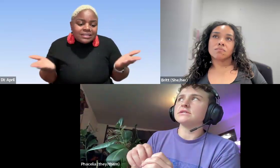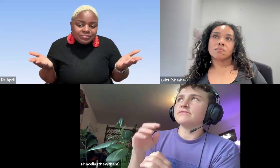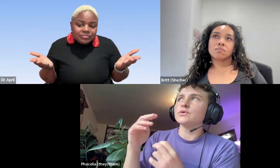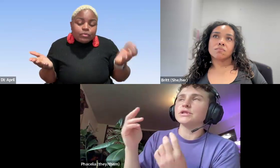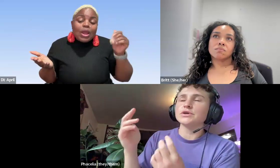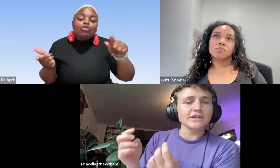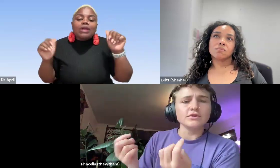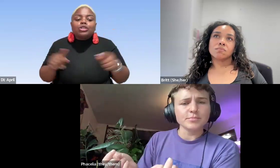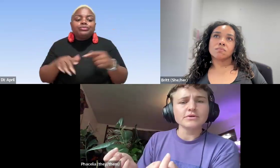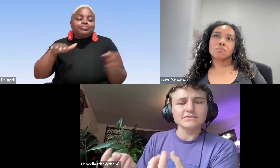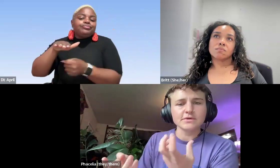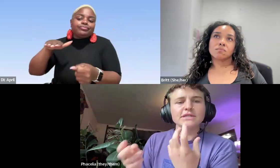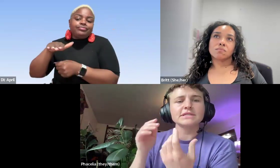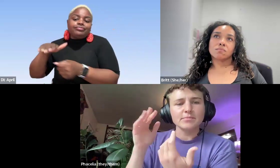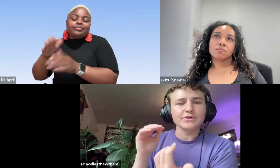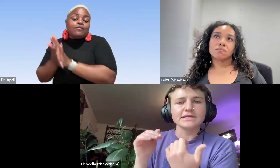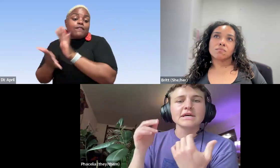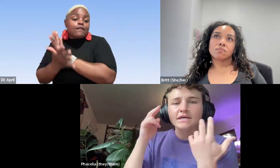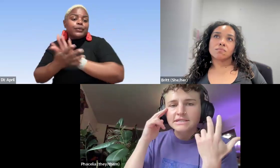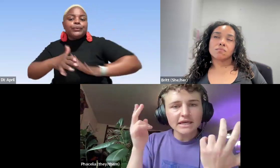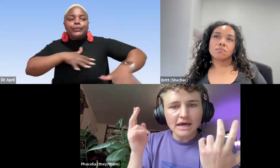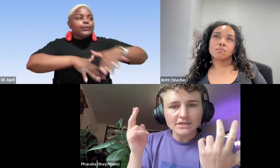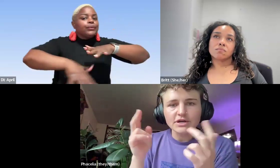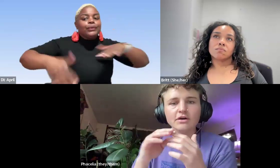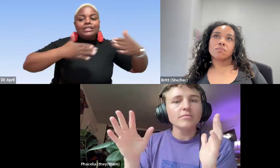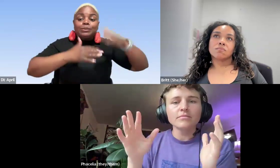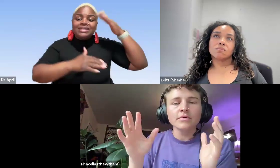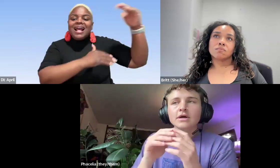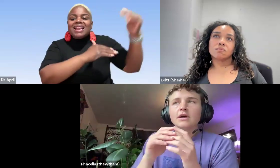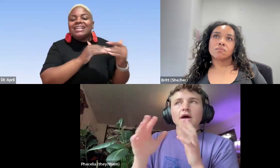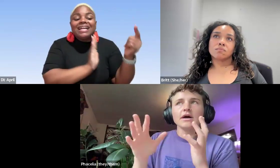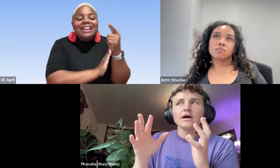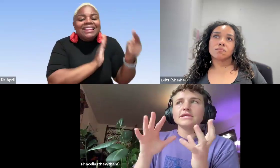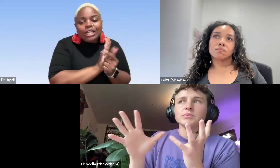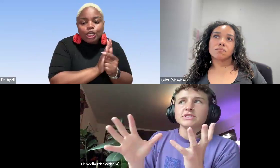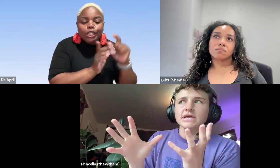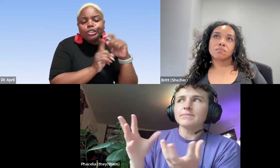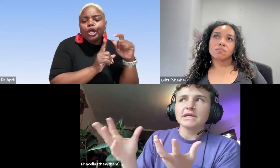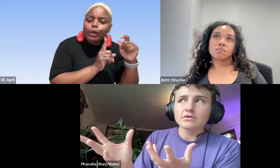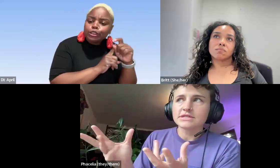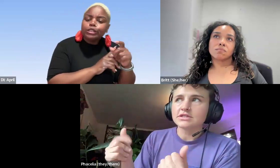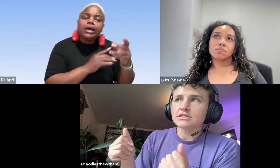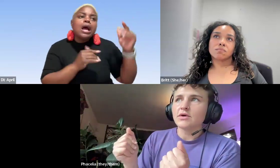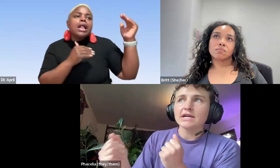'cause there's fewer legal loopholes if someone is labeled as psychiatric. Oh, uh, this person can't make their own decisions.